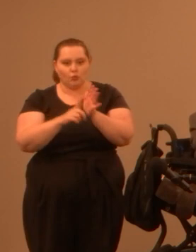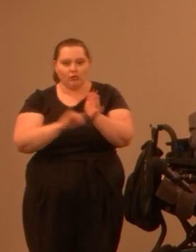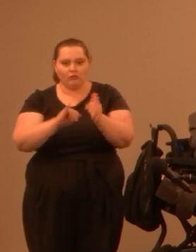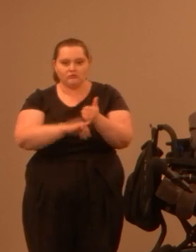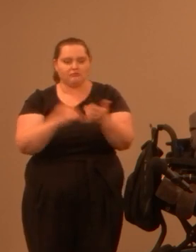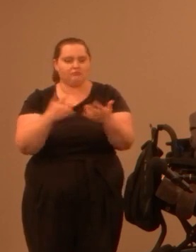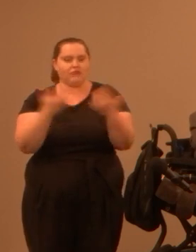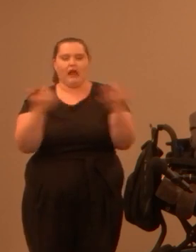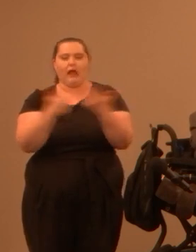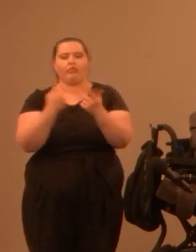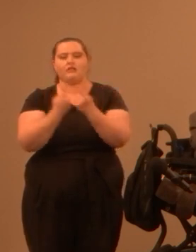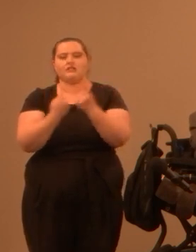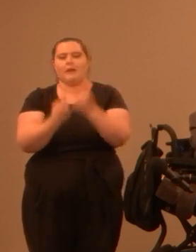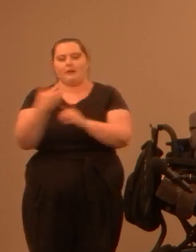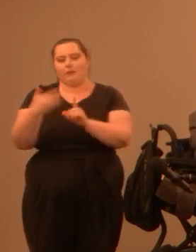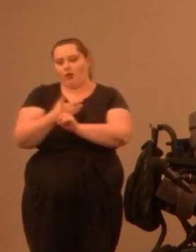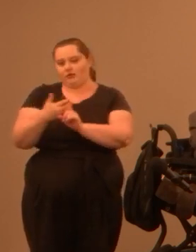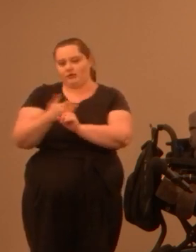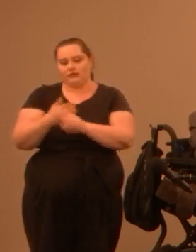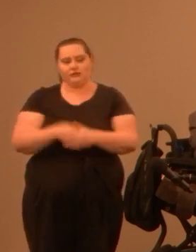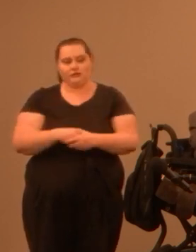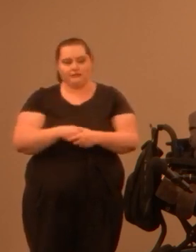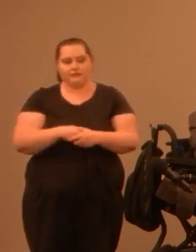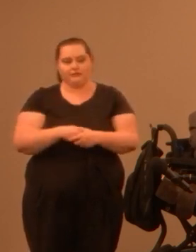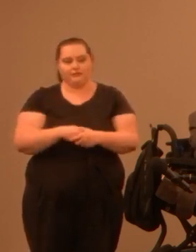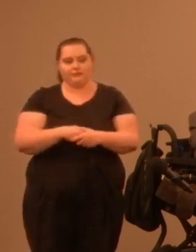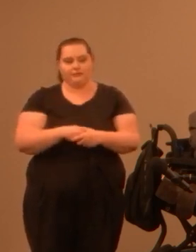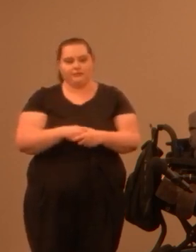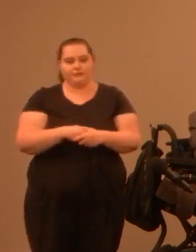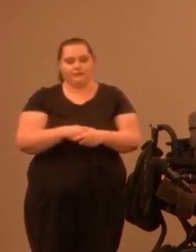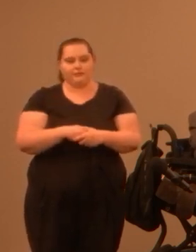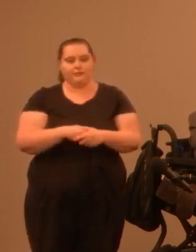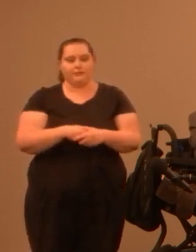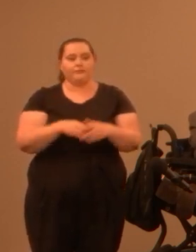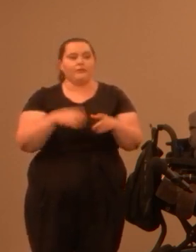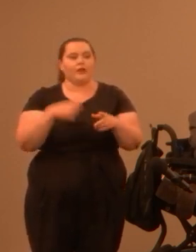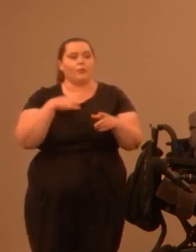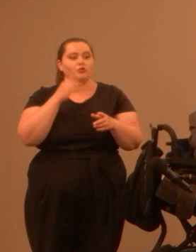the scenes. I think I'd like to acknowledge Jim Miller who is